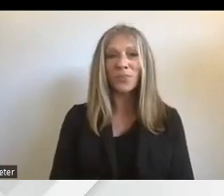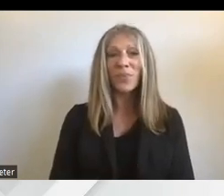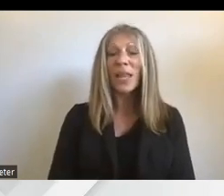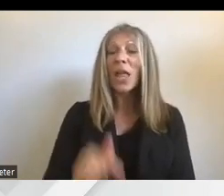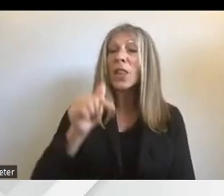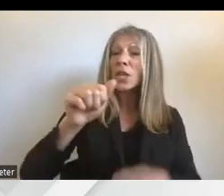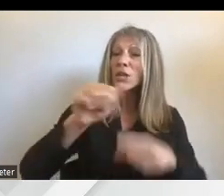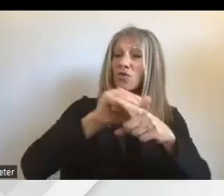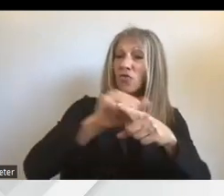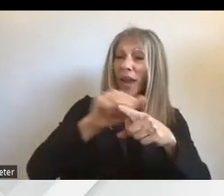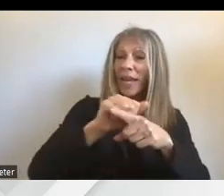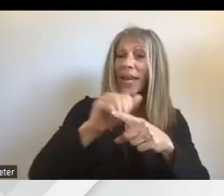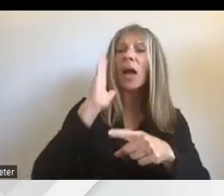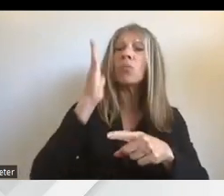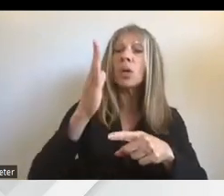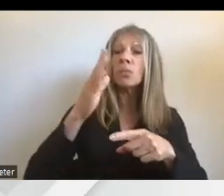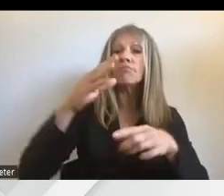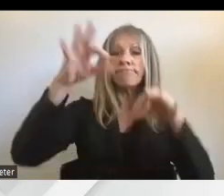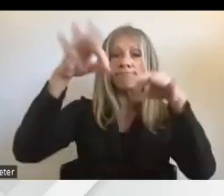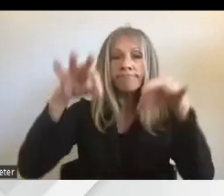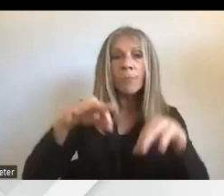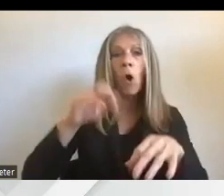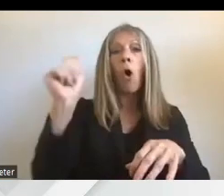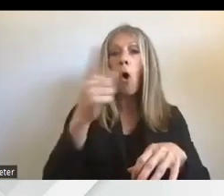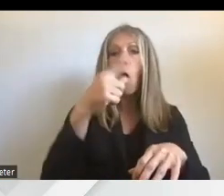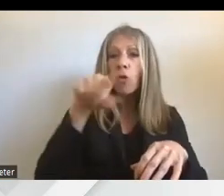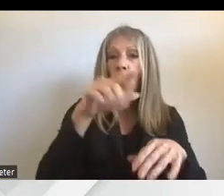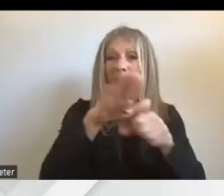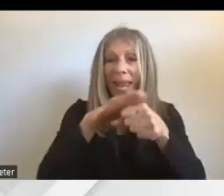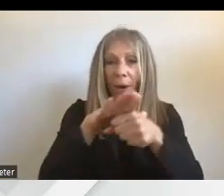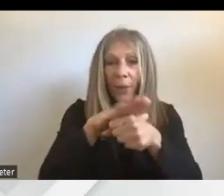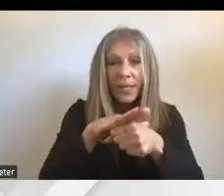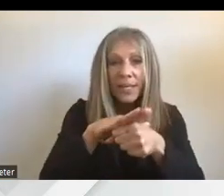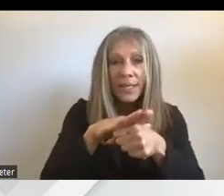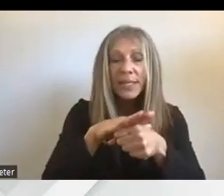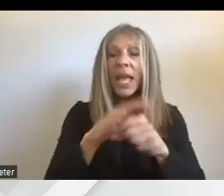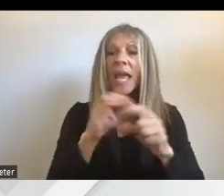In this training module, I will cover each of these scoping areas and point to the